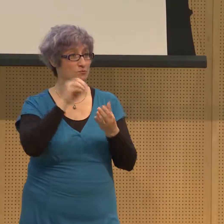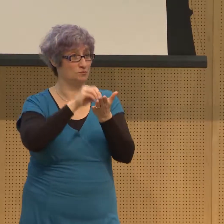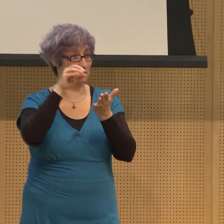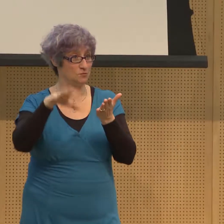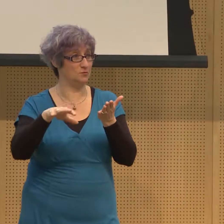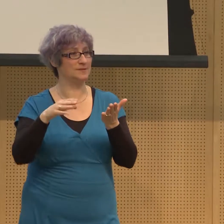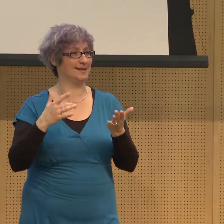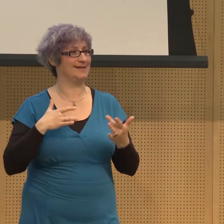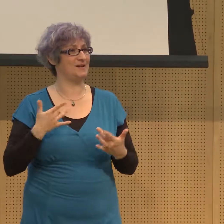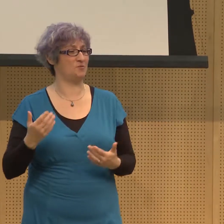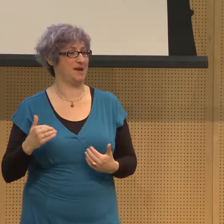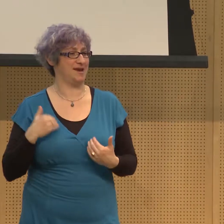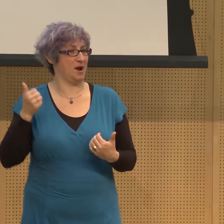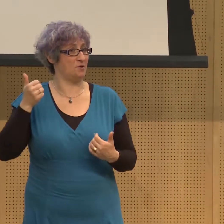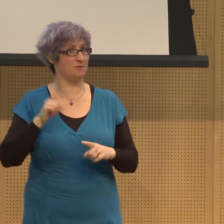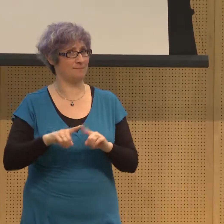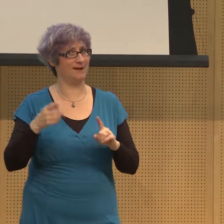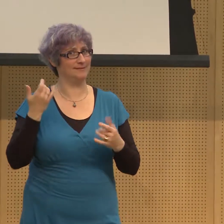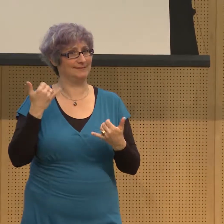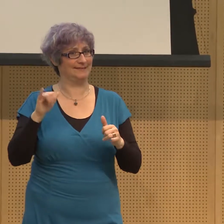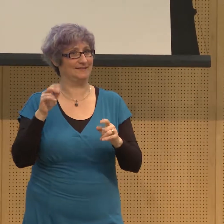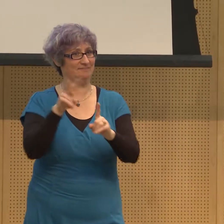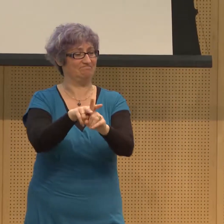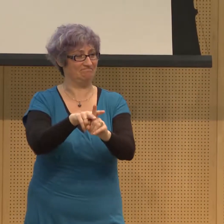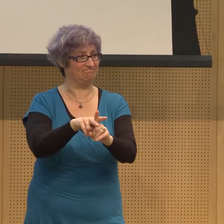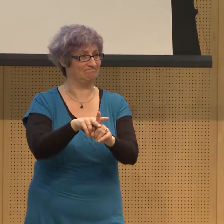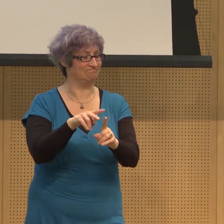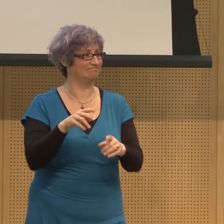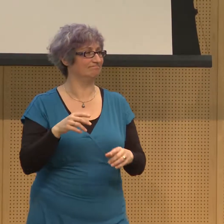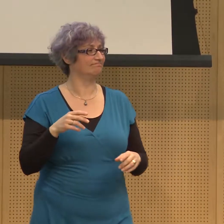One thing that I always share with students, typically for younger students,